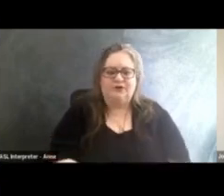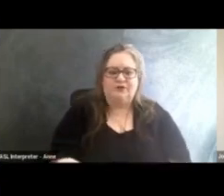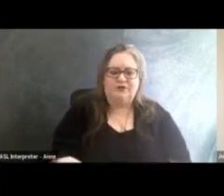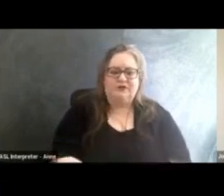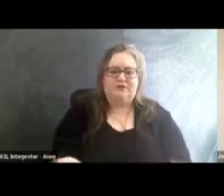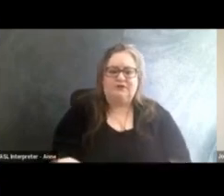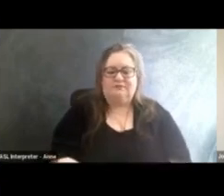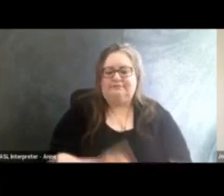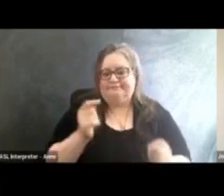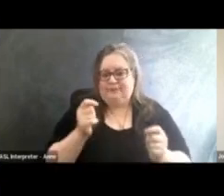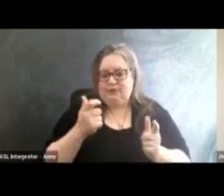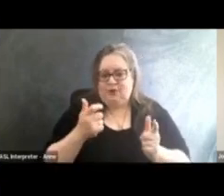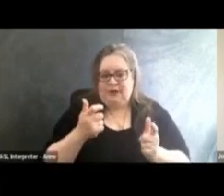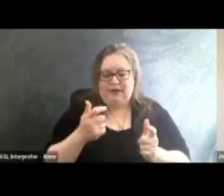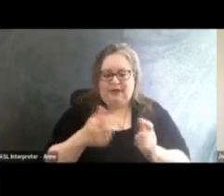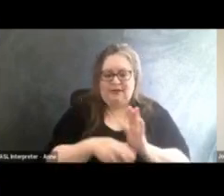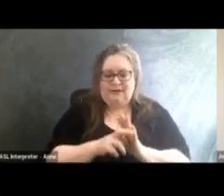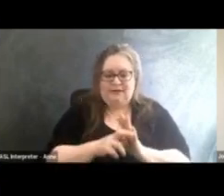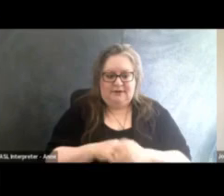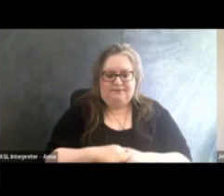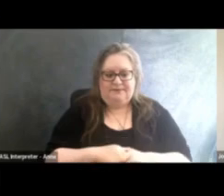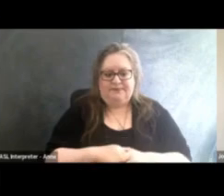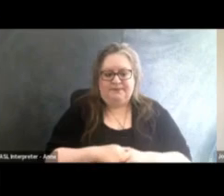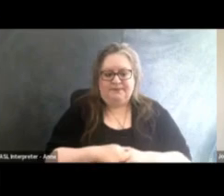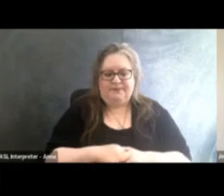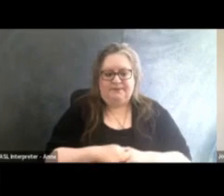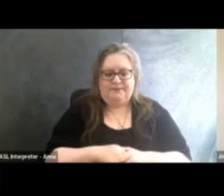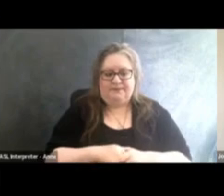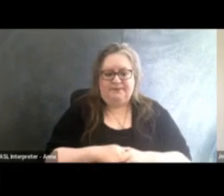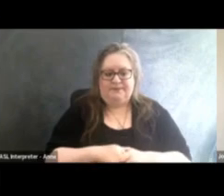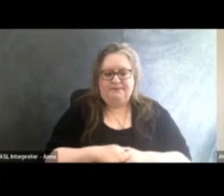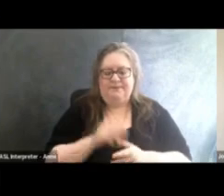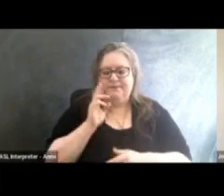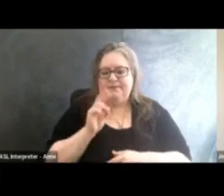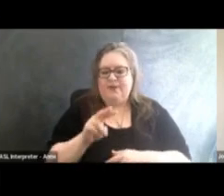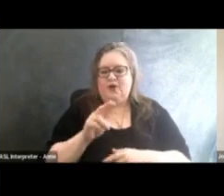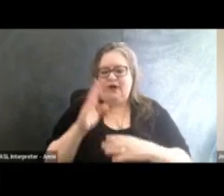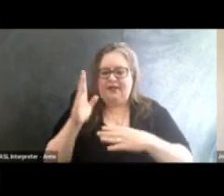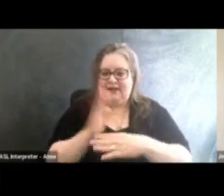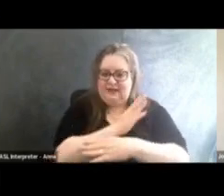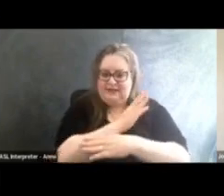quickie to you know, looking at the continuum of severity and